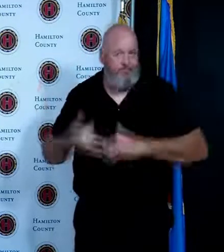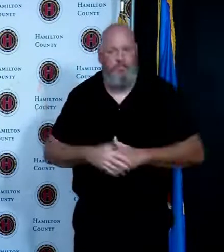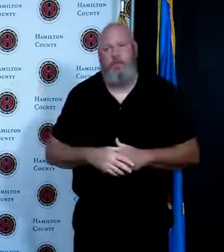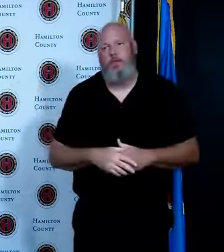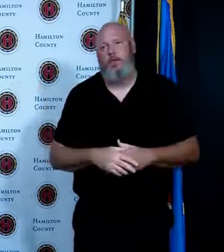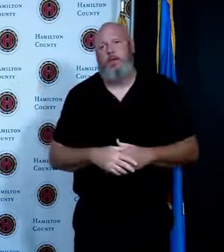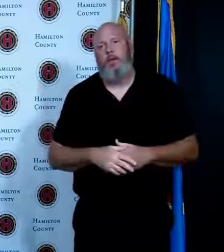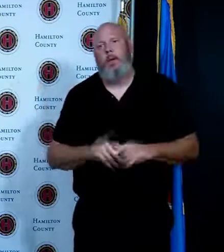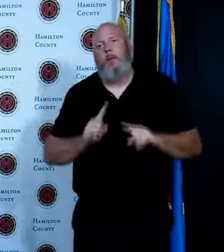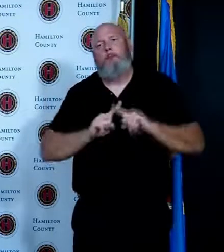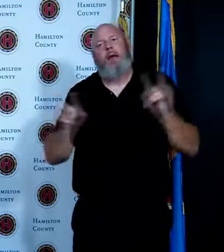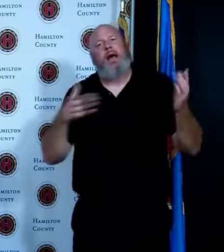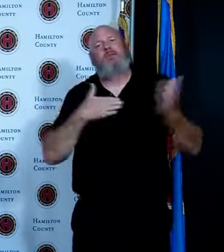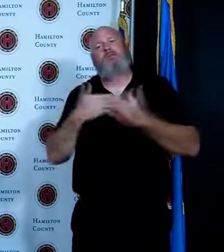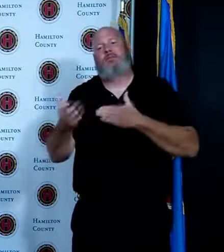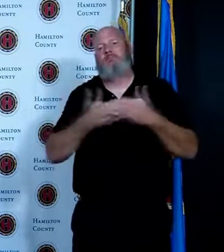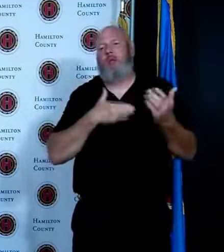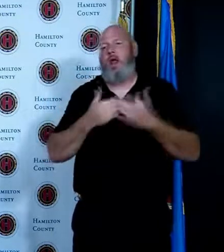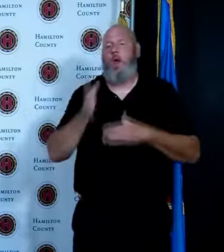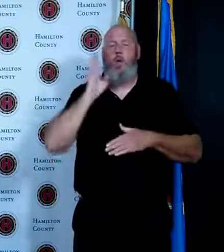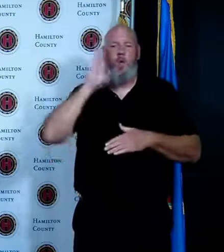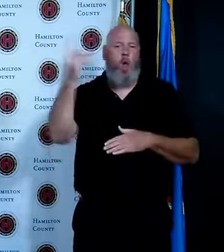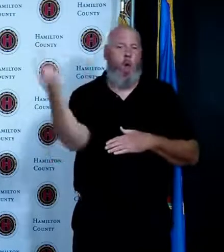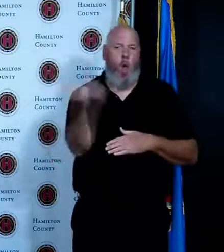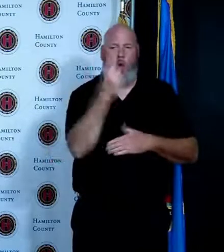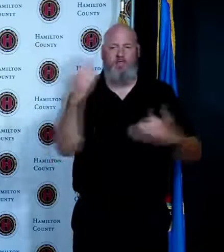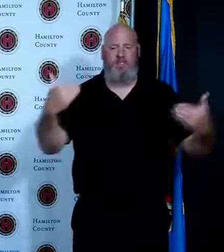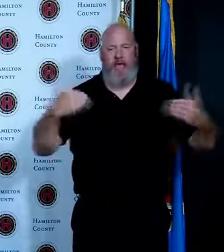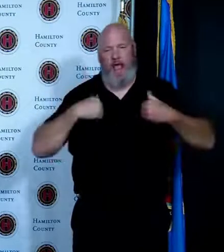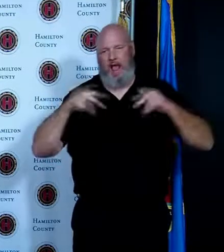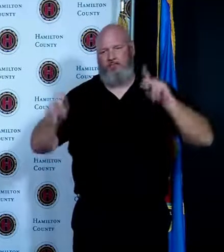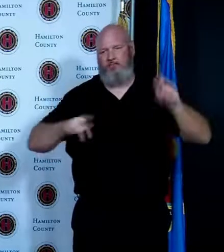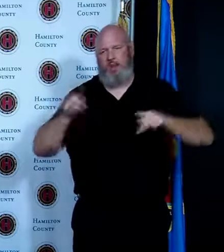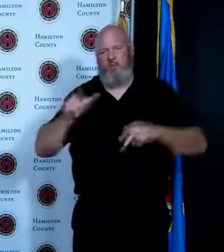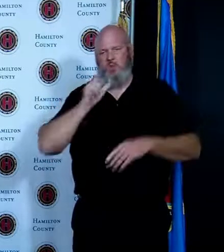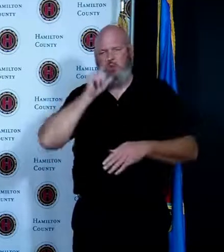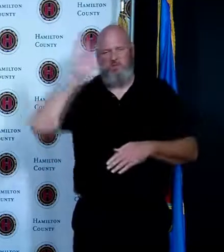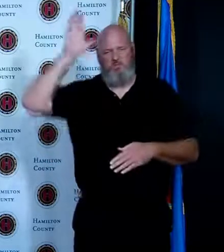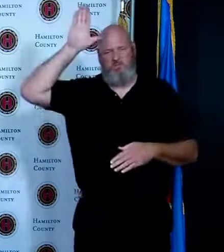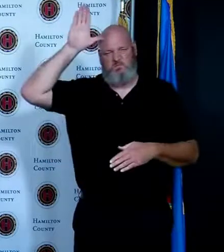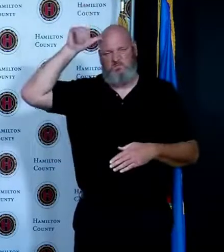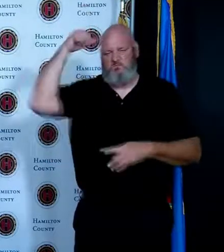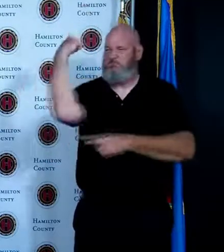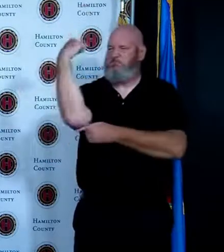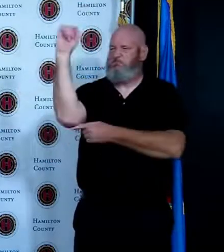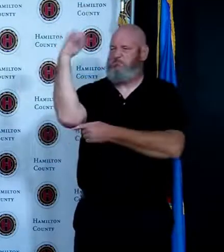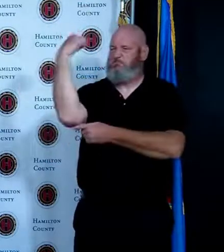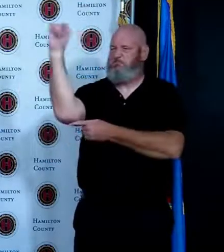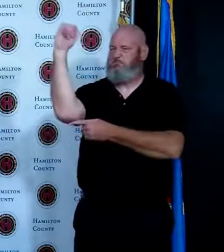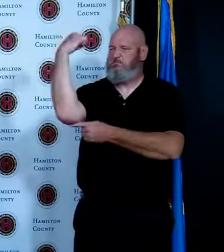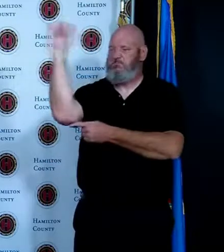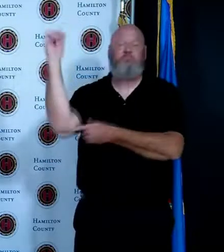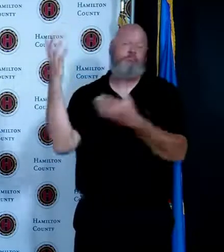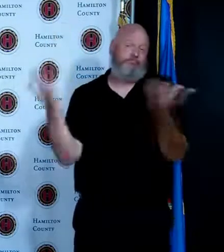know that it's a requirement so once again we're gonna keep pounding the pavement and making sure people understand the new requirement and we'll